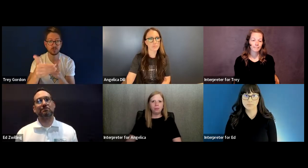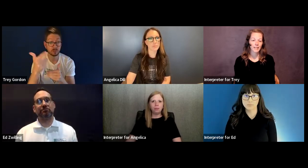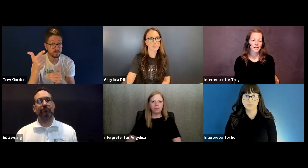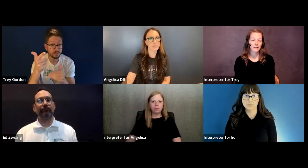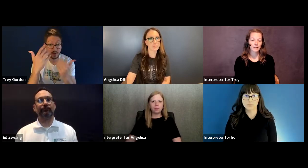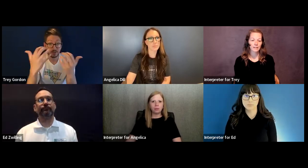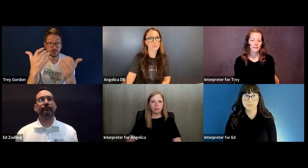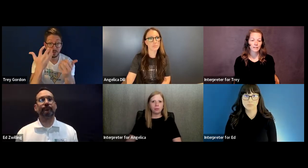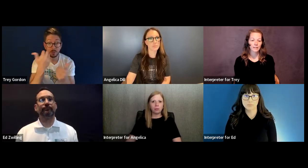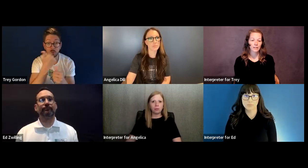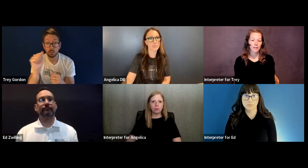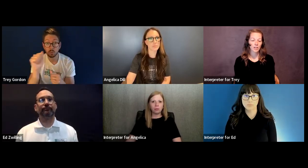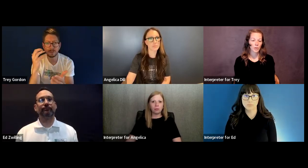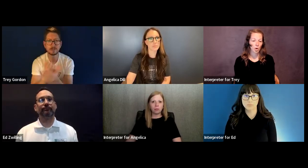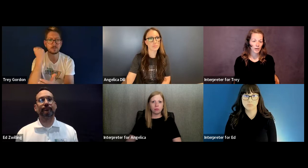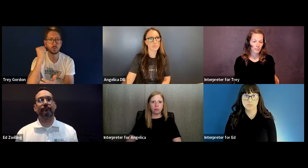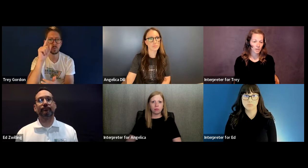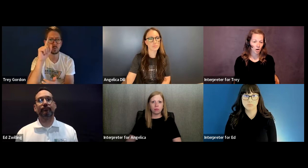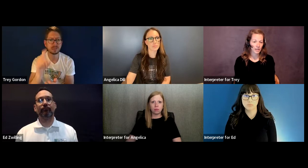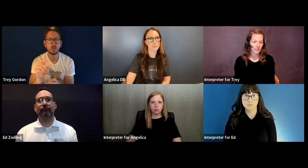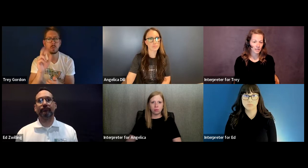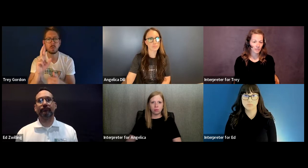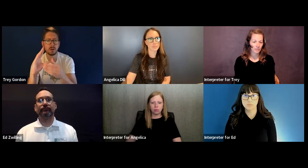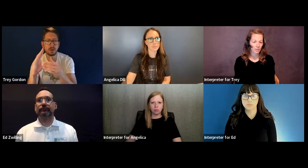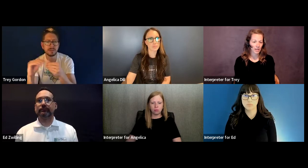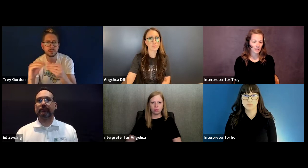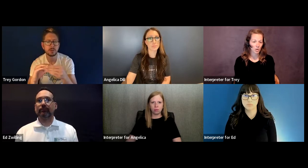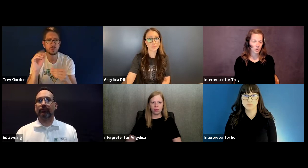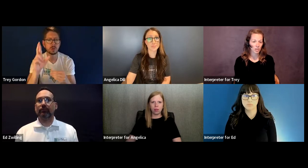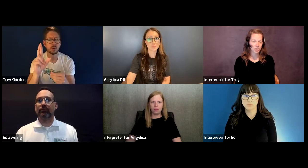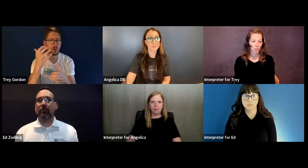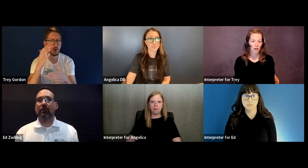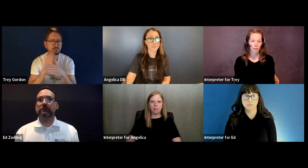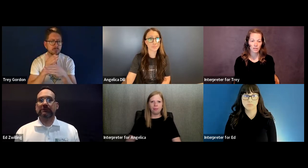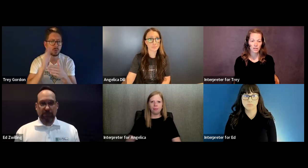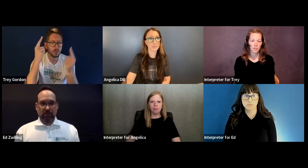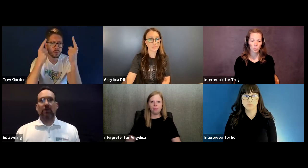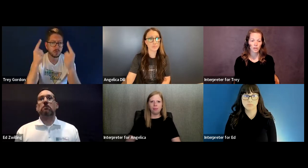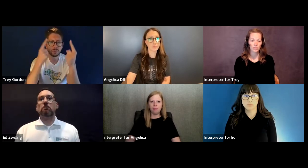yeah i just want to open it up to the audience if anyone has any questions or comments at this point